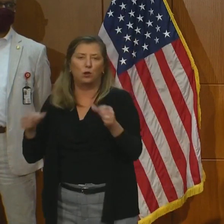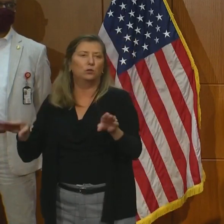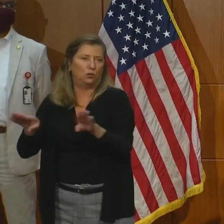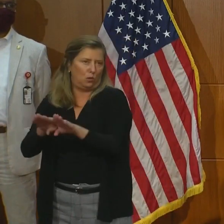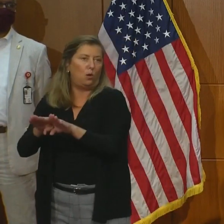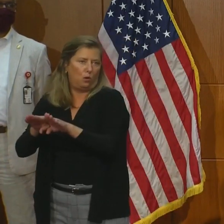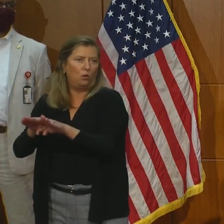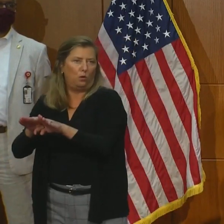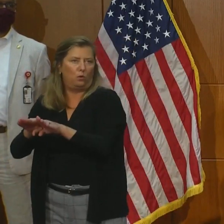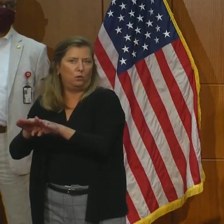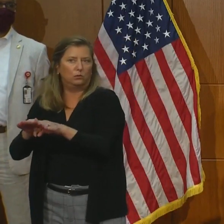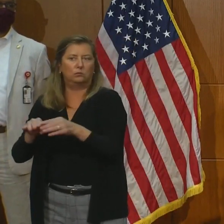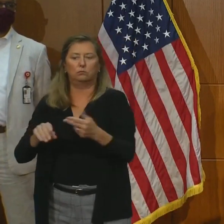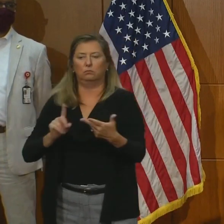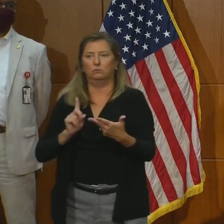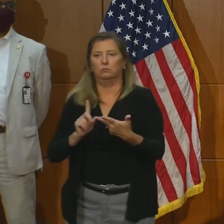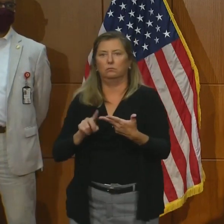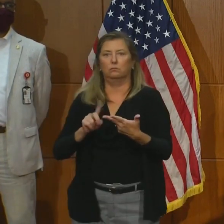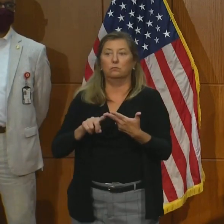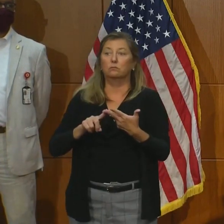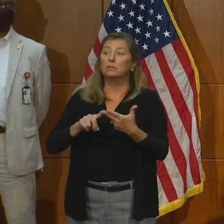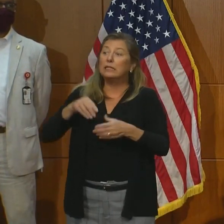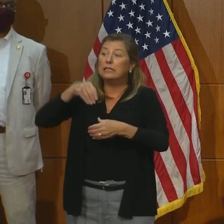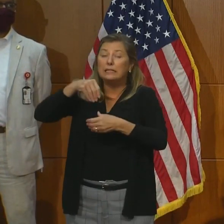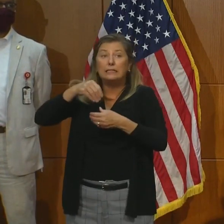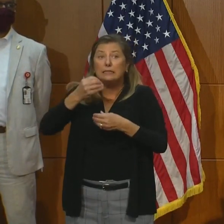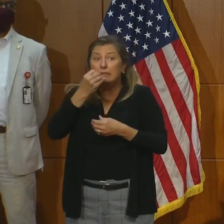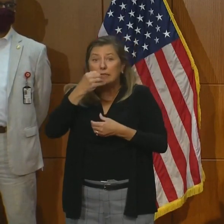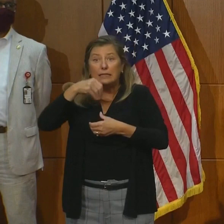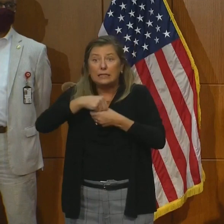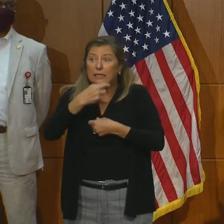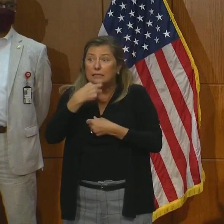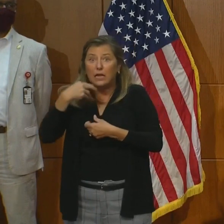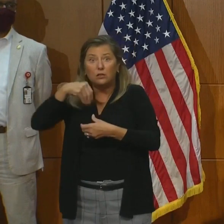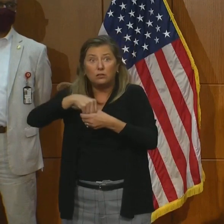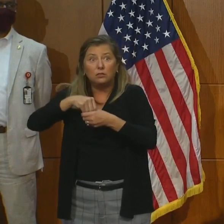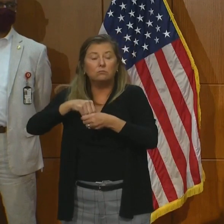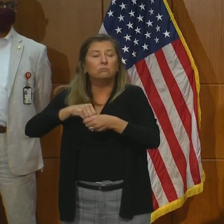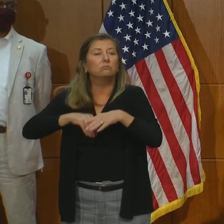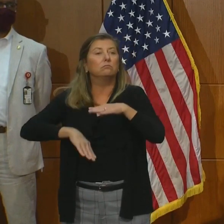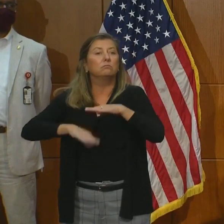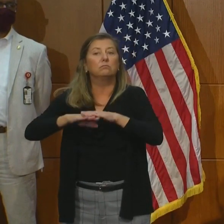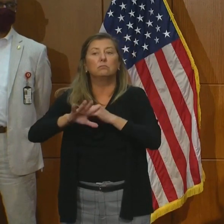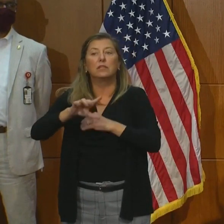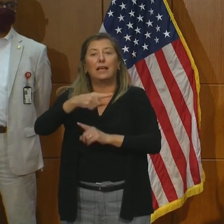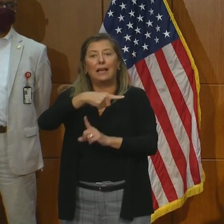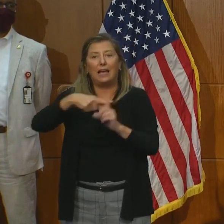AND ALL RESTAURANTS MUST CLOSE BY MIDNIGHT. THIS EFFECTIVELY